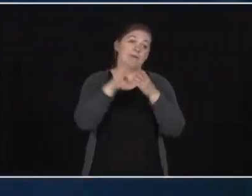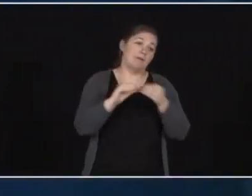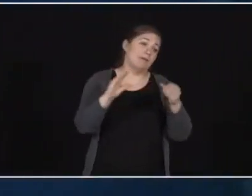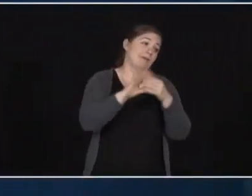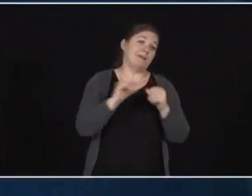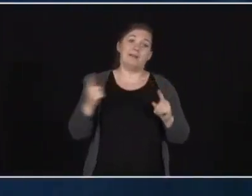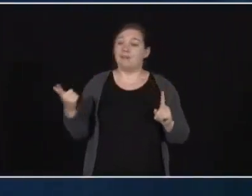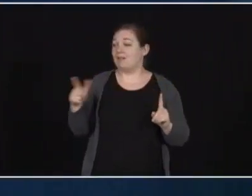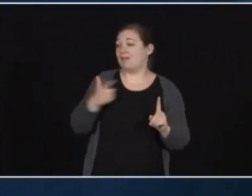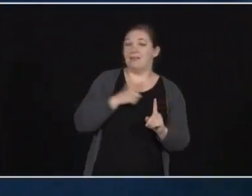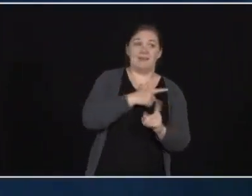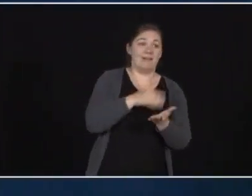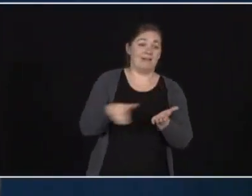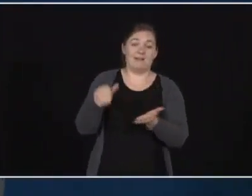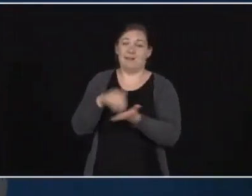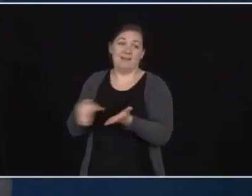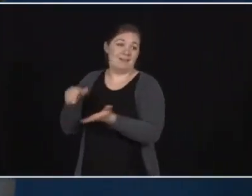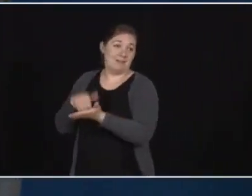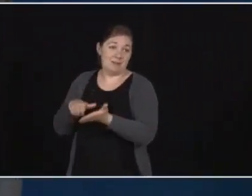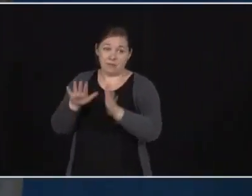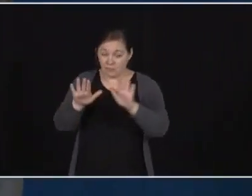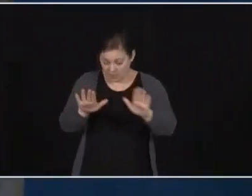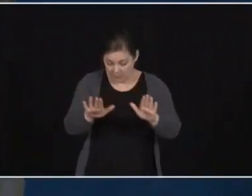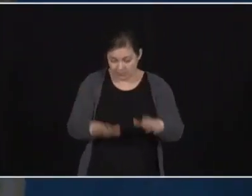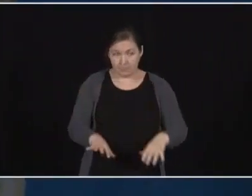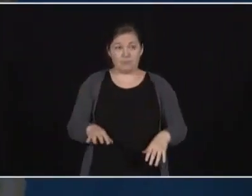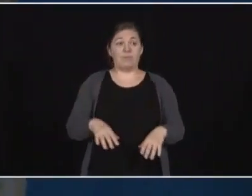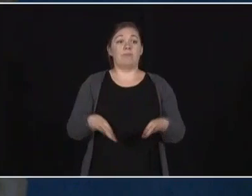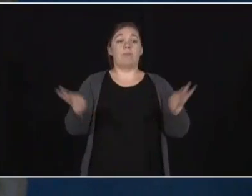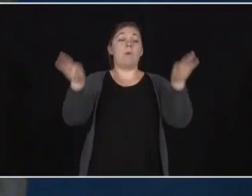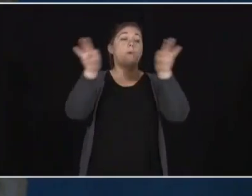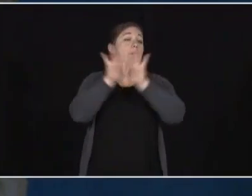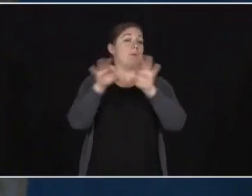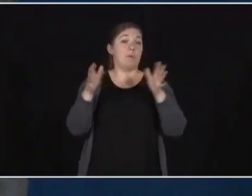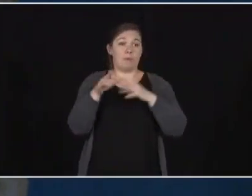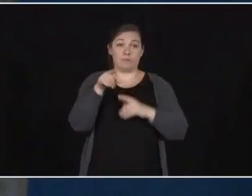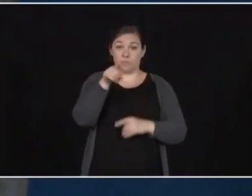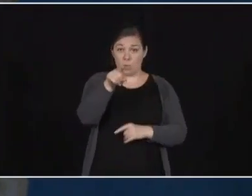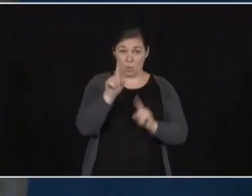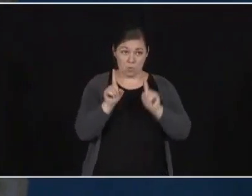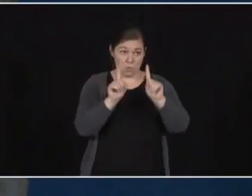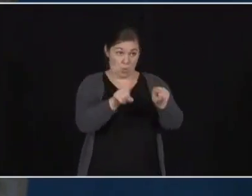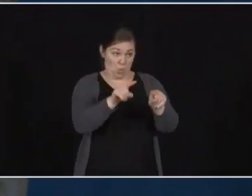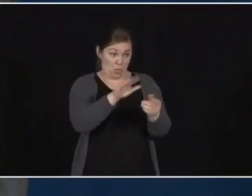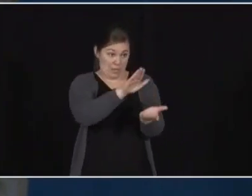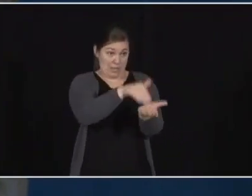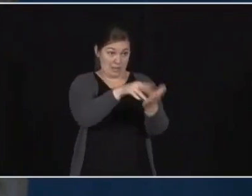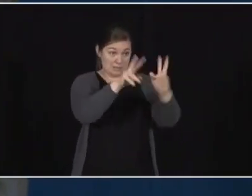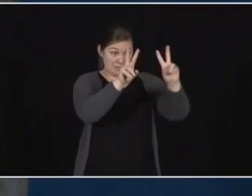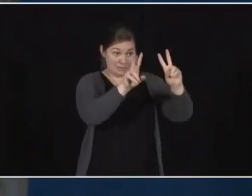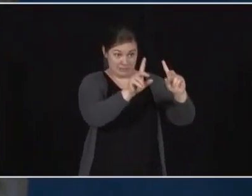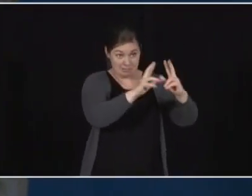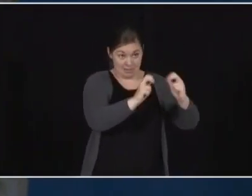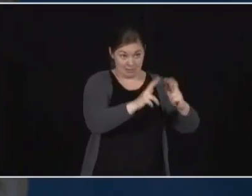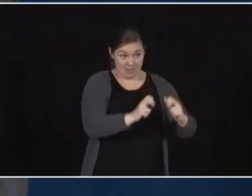and I know we have set it as we have also did a number of times. But I really want to reiterate that it is